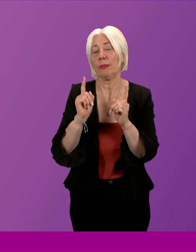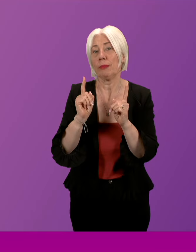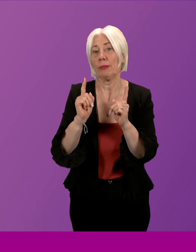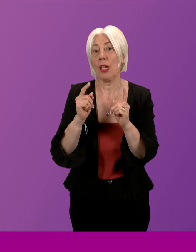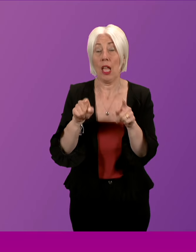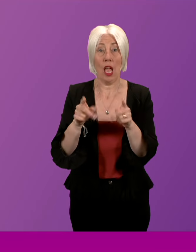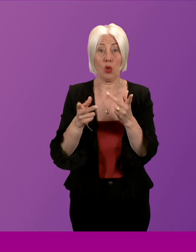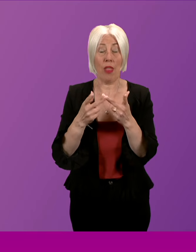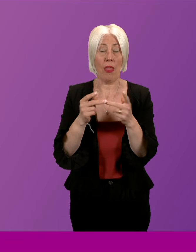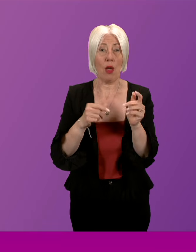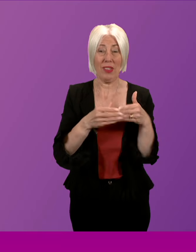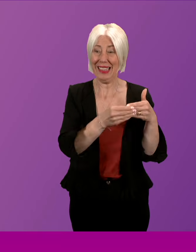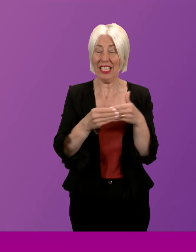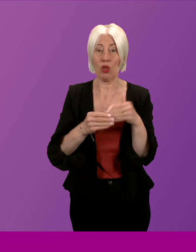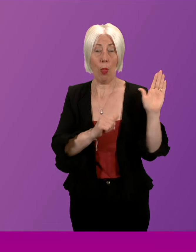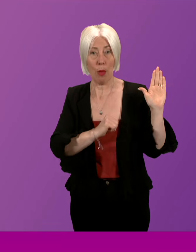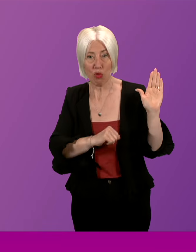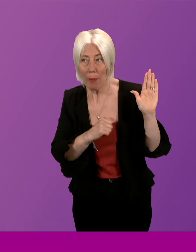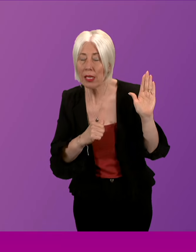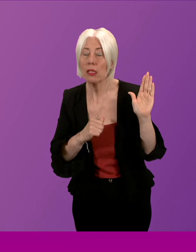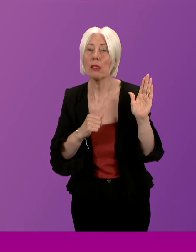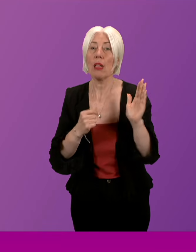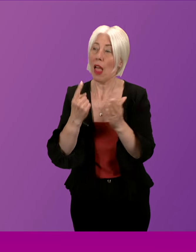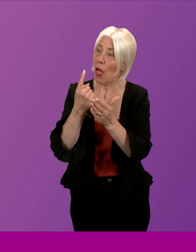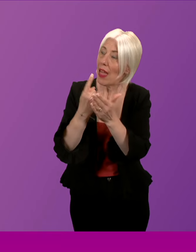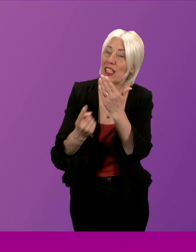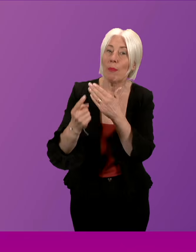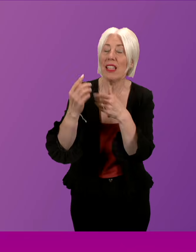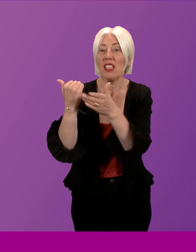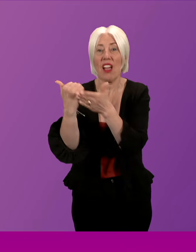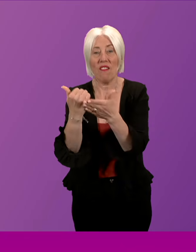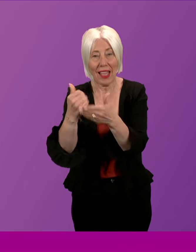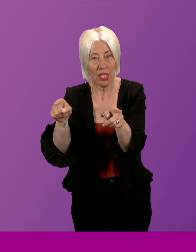leaders of The Promise Scotland—the independent adviser, Fiona Duncan, and the chief executive,